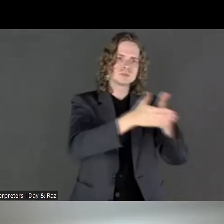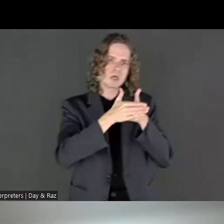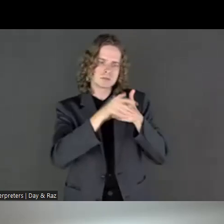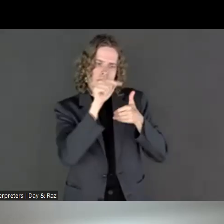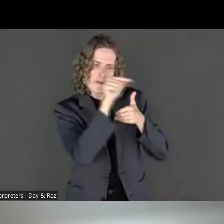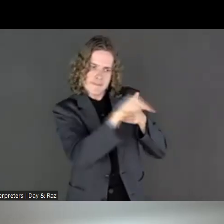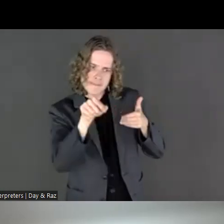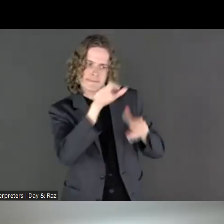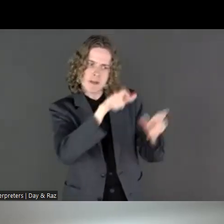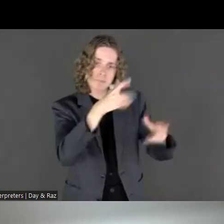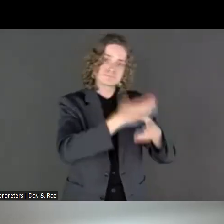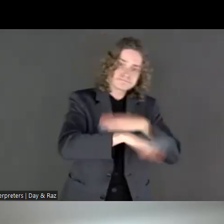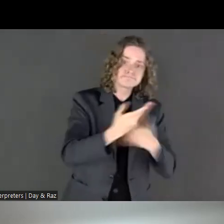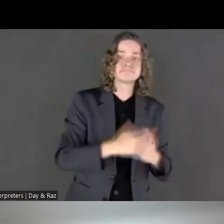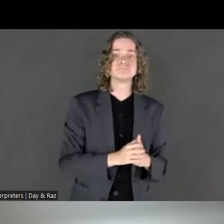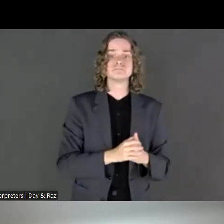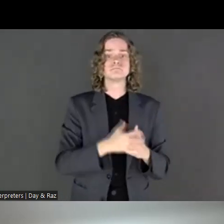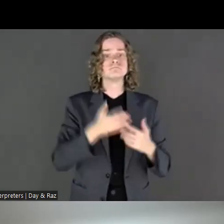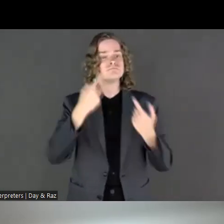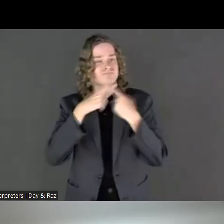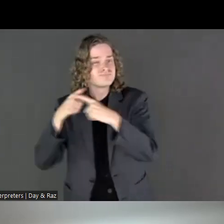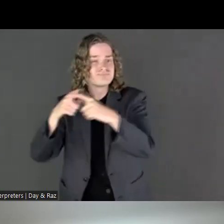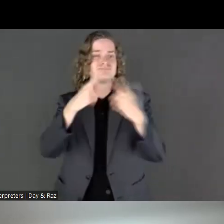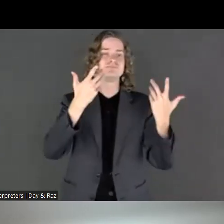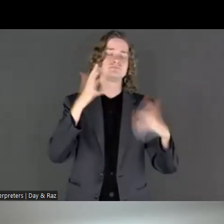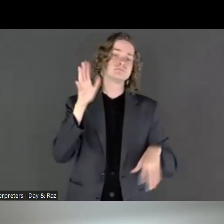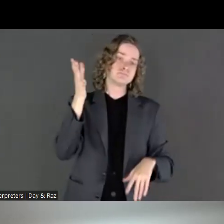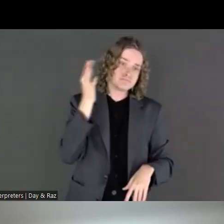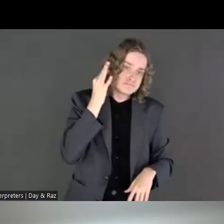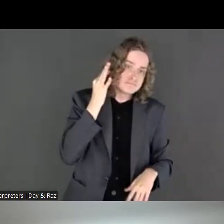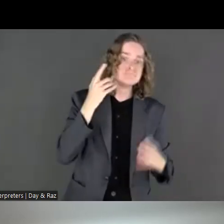the task force on human development collaboration, and the last one is the task